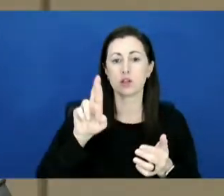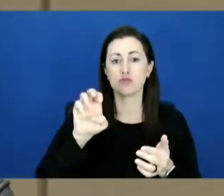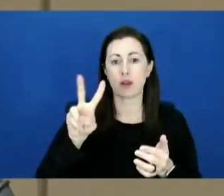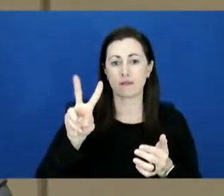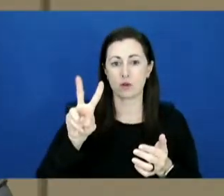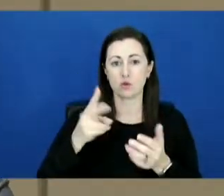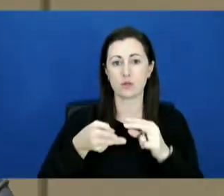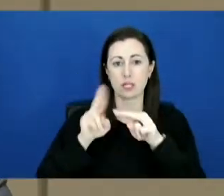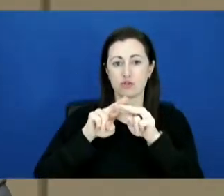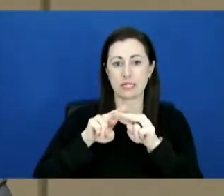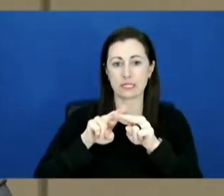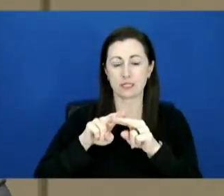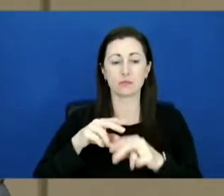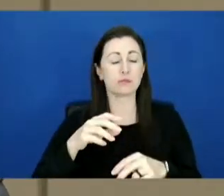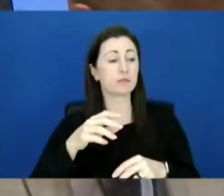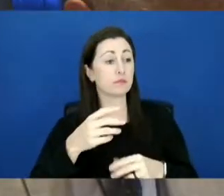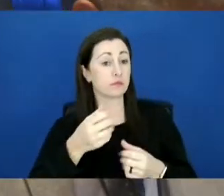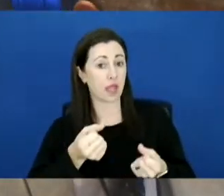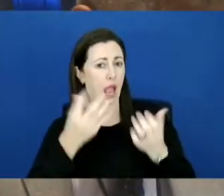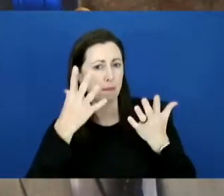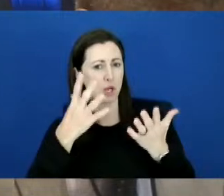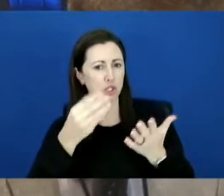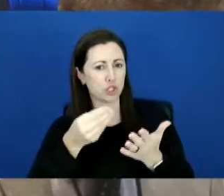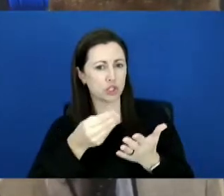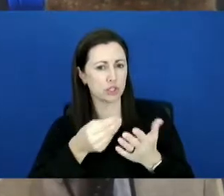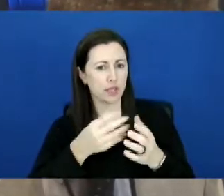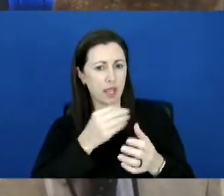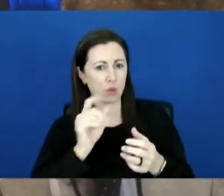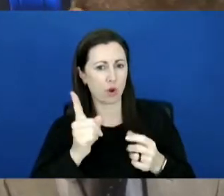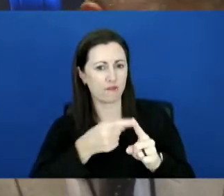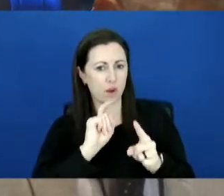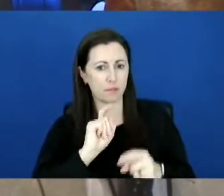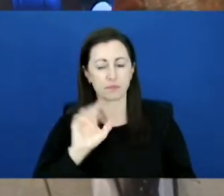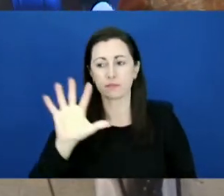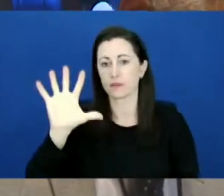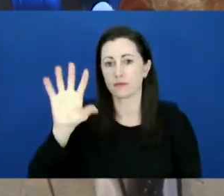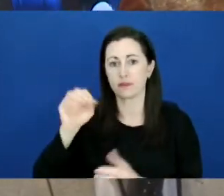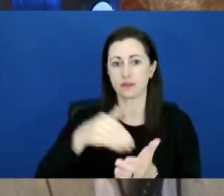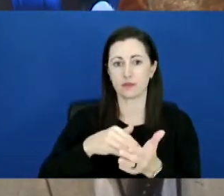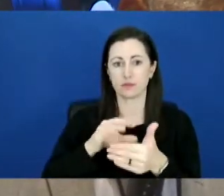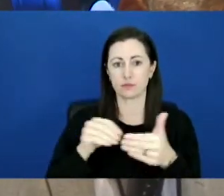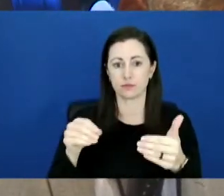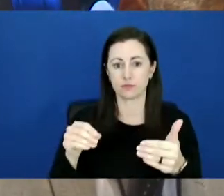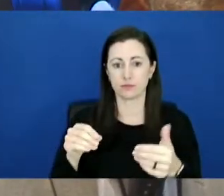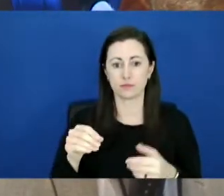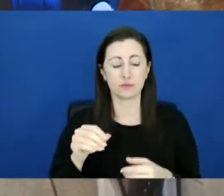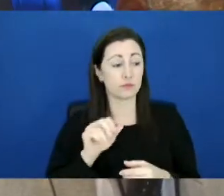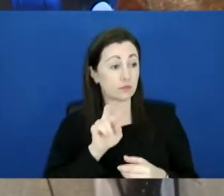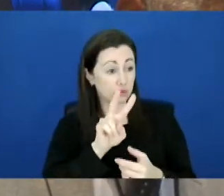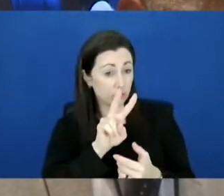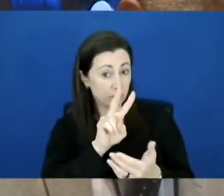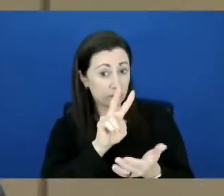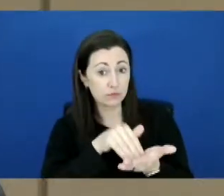COMMUNITY SUPPORT SERVICES, THIS